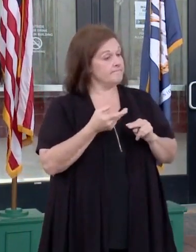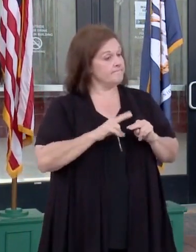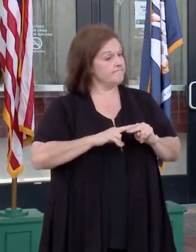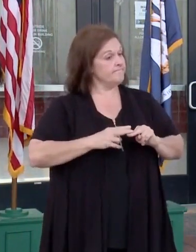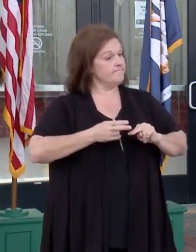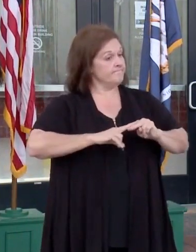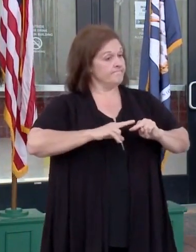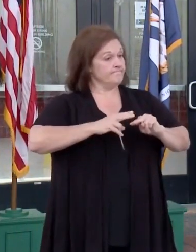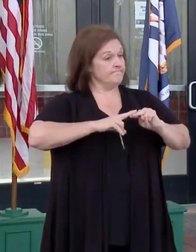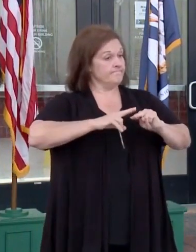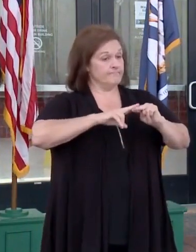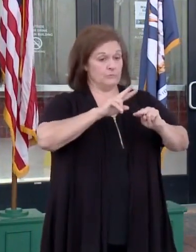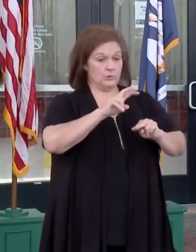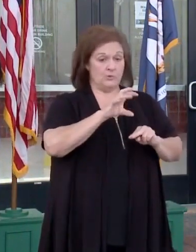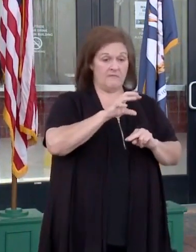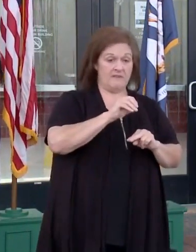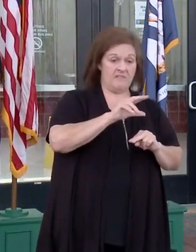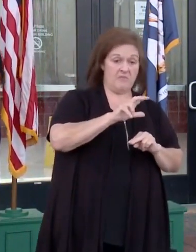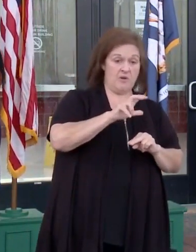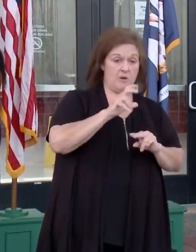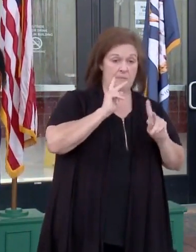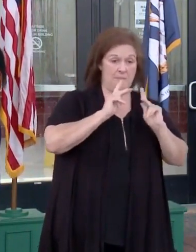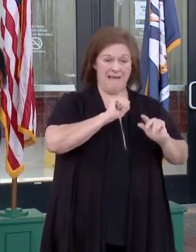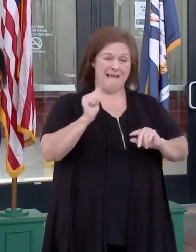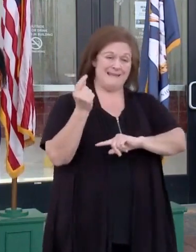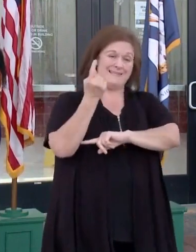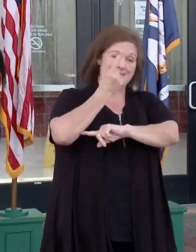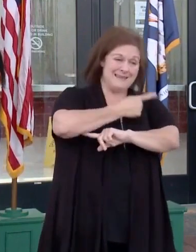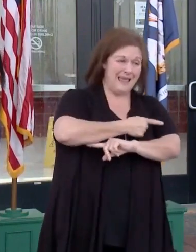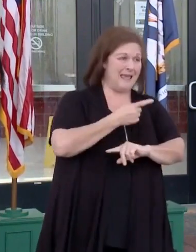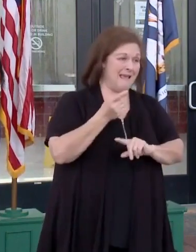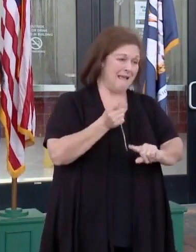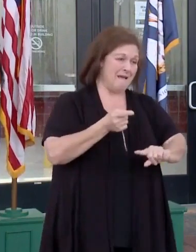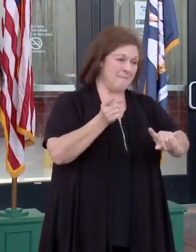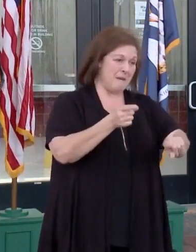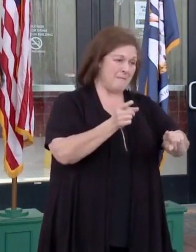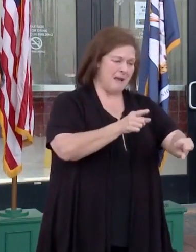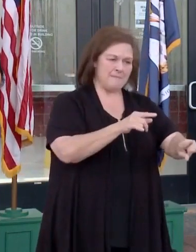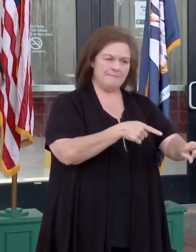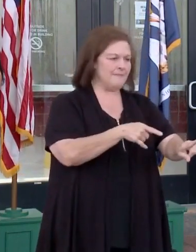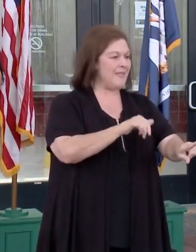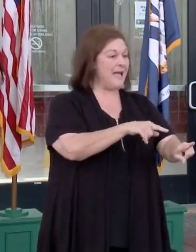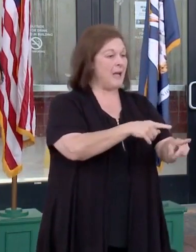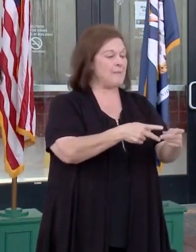250-300 people a day at that site. In that little site cannot. How's the